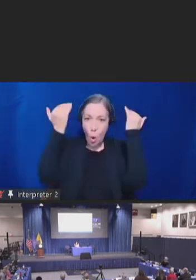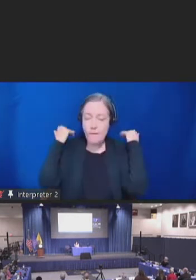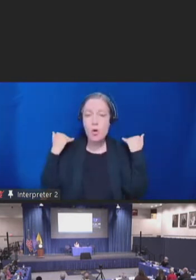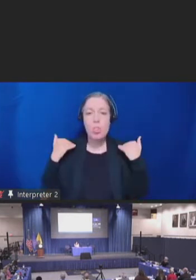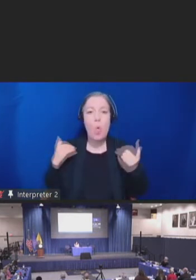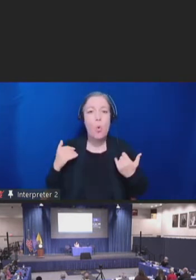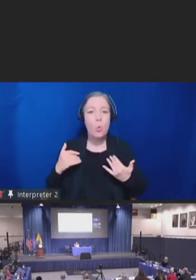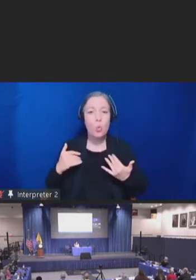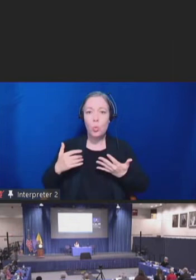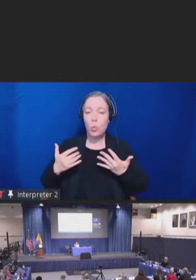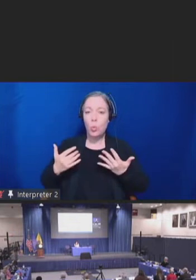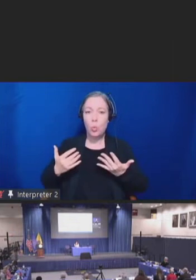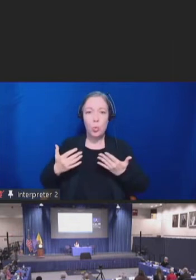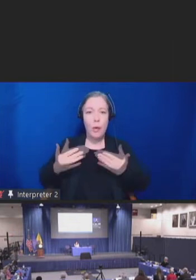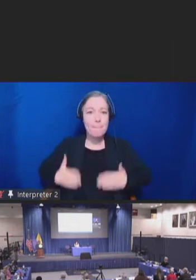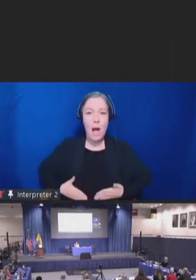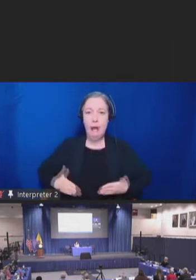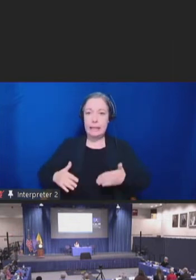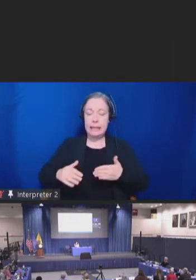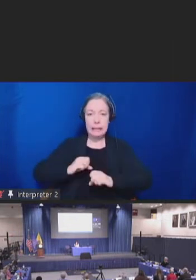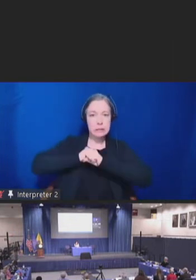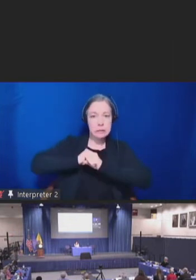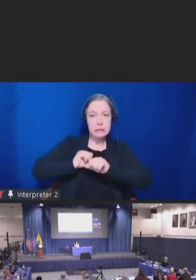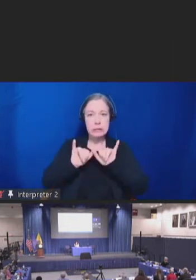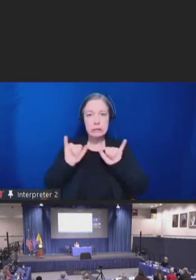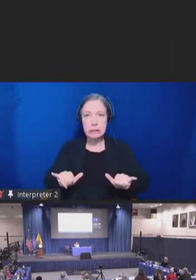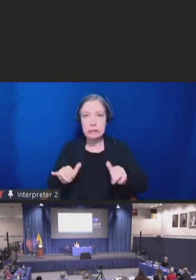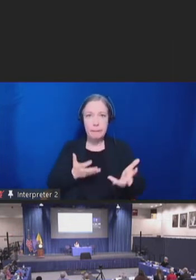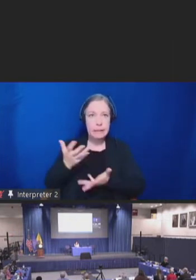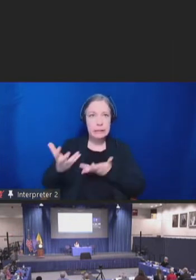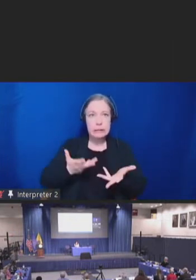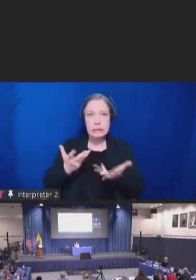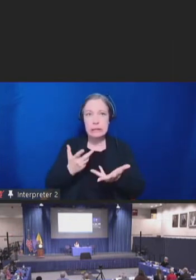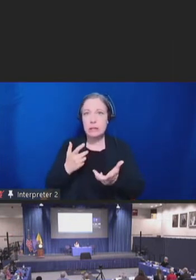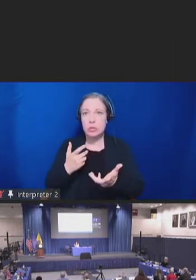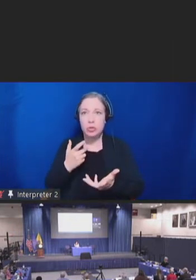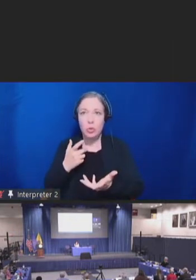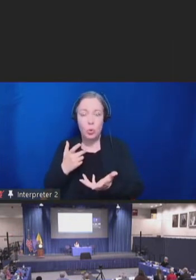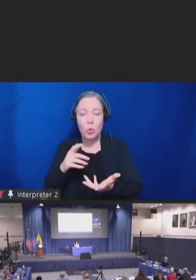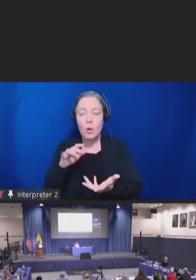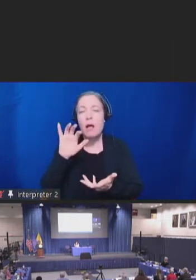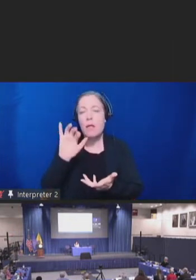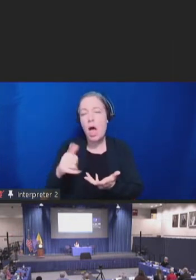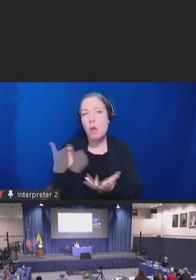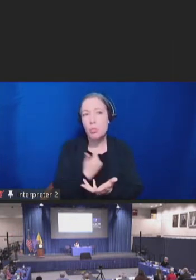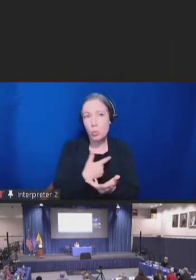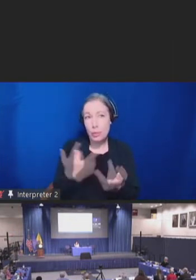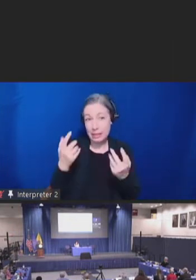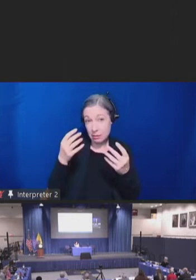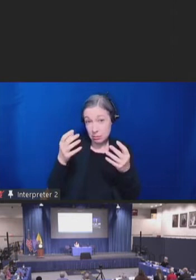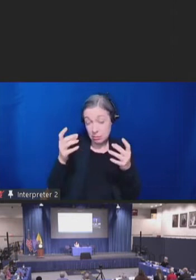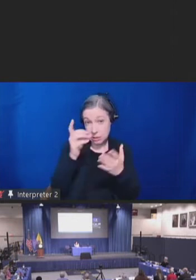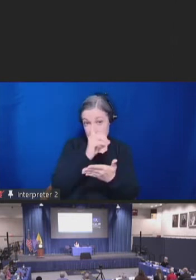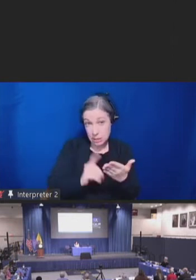So, this study was a matched case control. The exposure was cumulative vaccine antigen exposure.